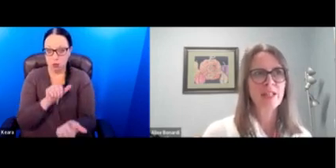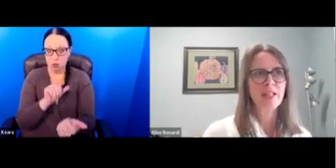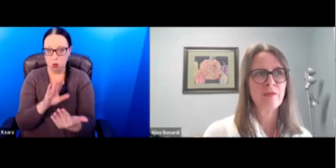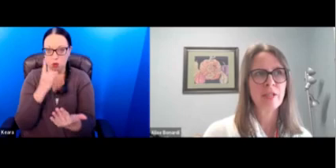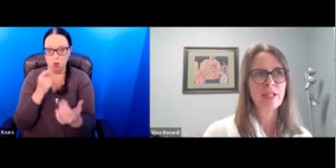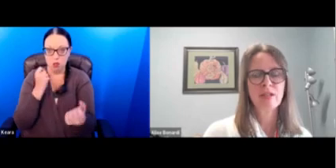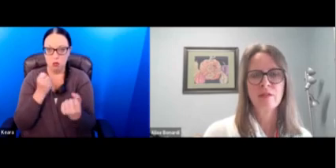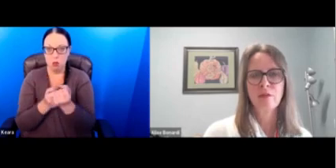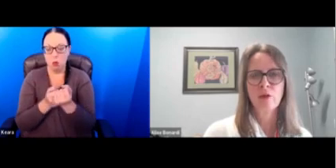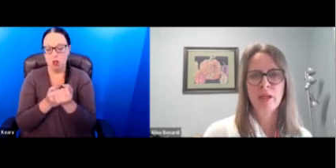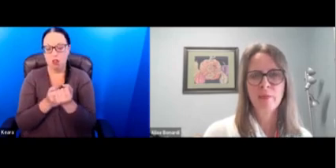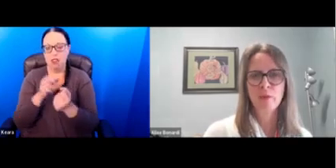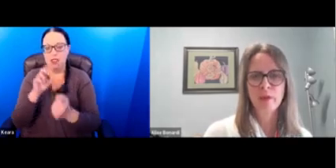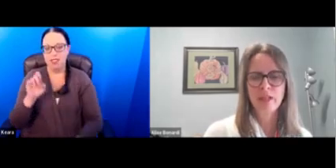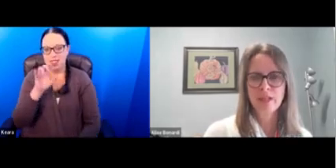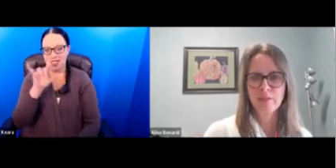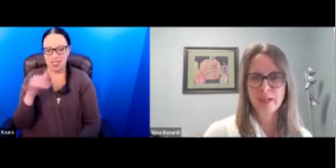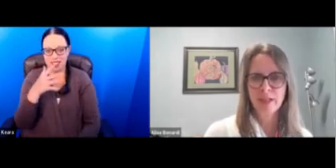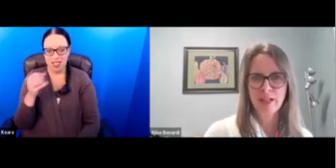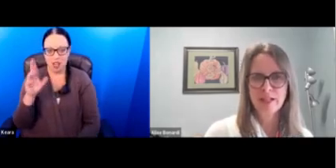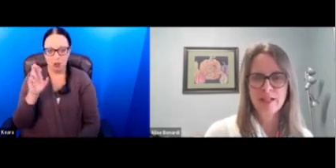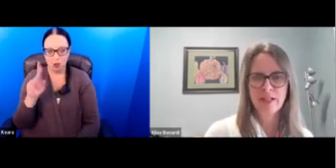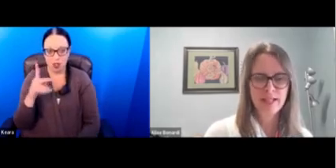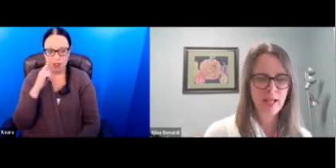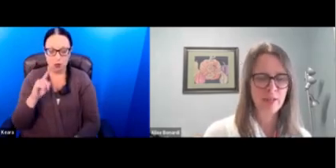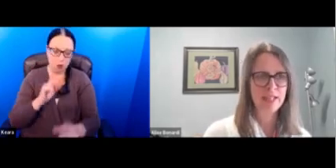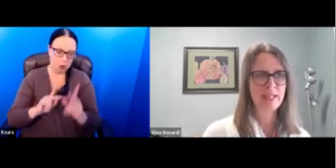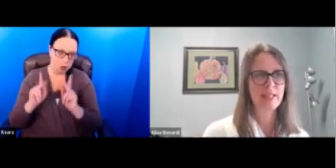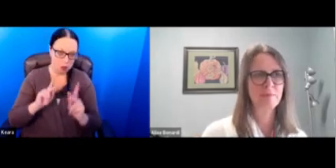dignity of risk for people with disabilities. Next slide please.